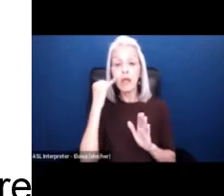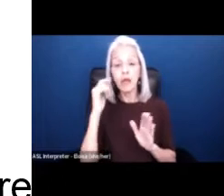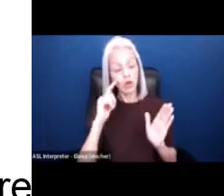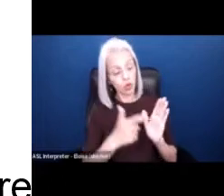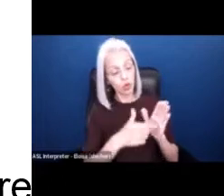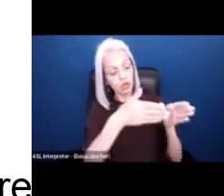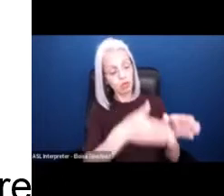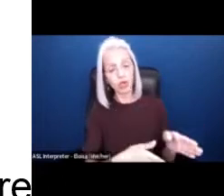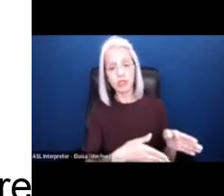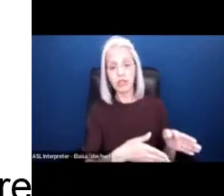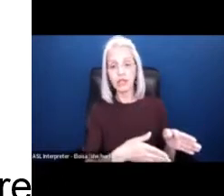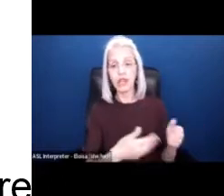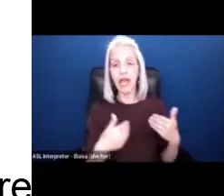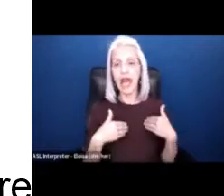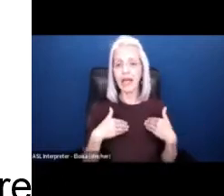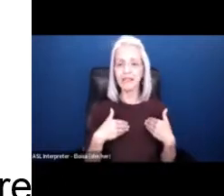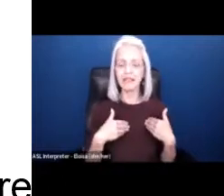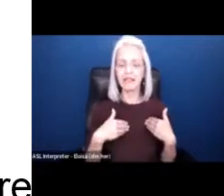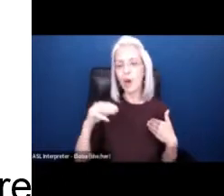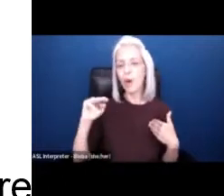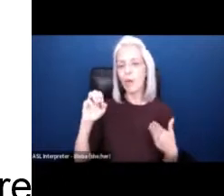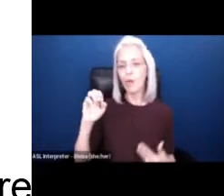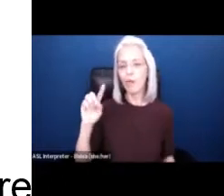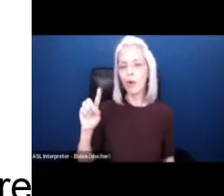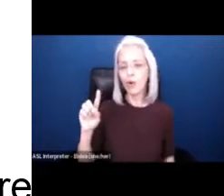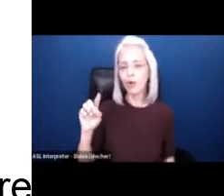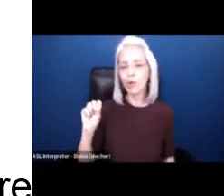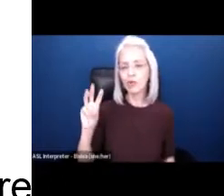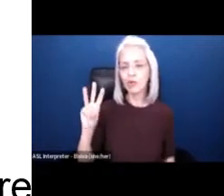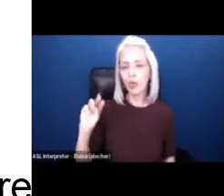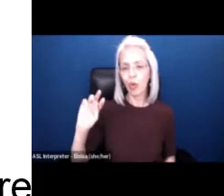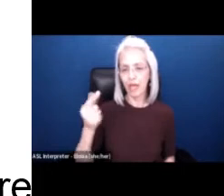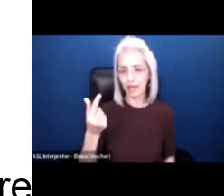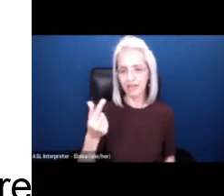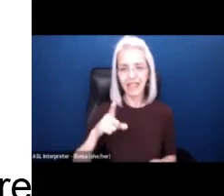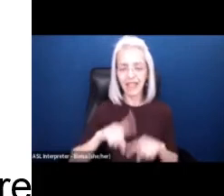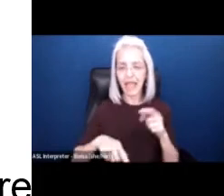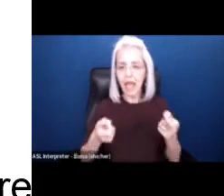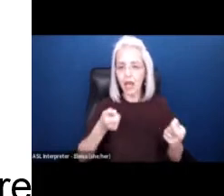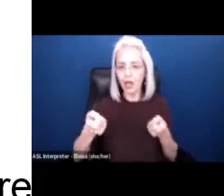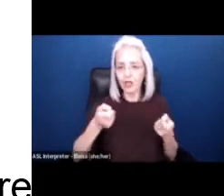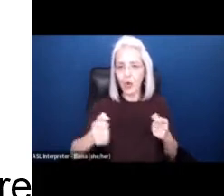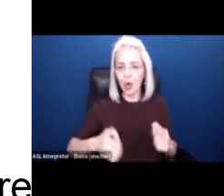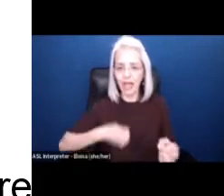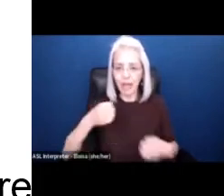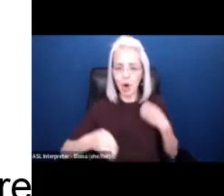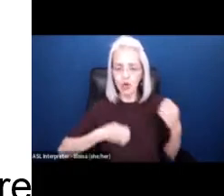ability, so they have mood swings, and they are pretty severe and they have outbursts, instead of thinking about this